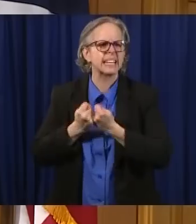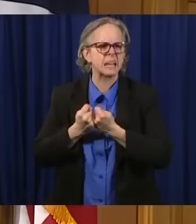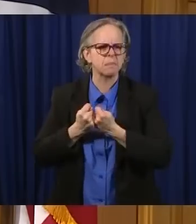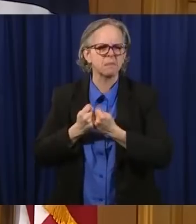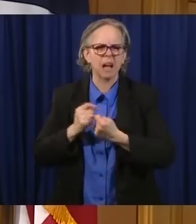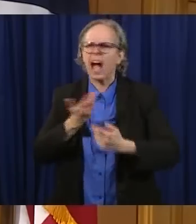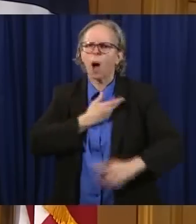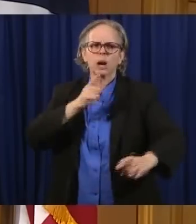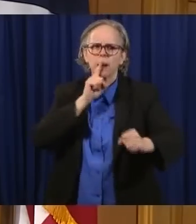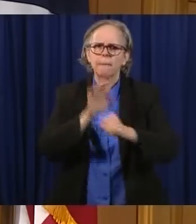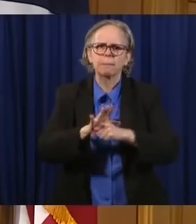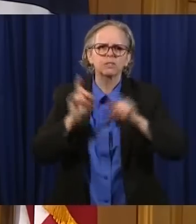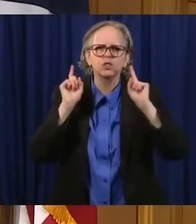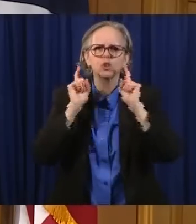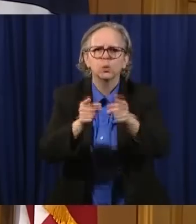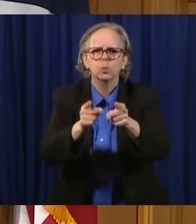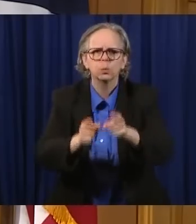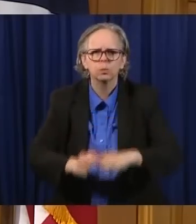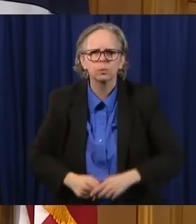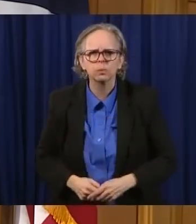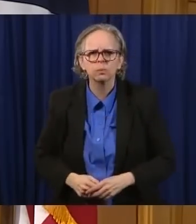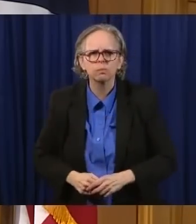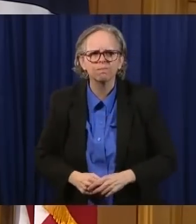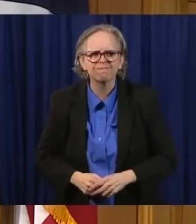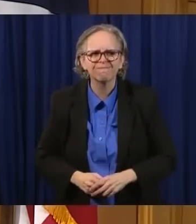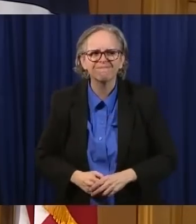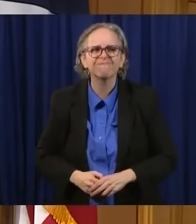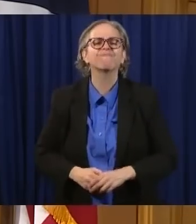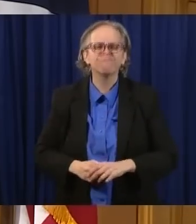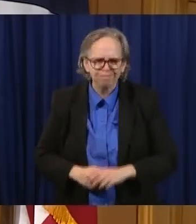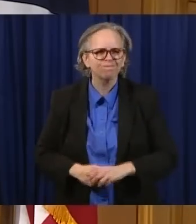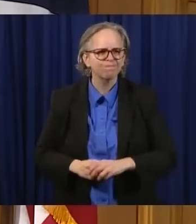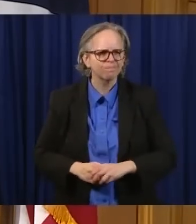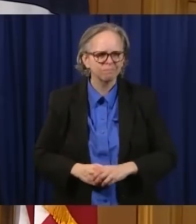OF OHIOANS.